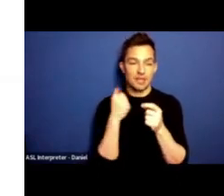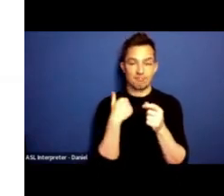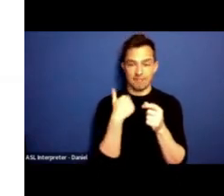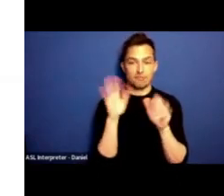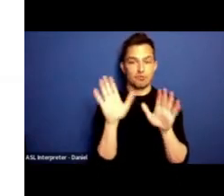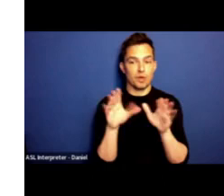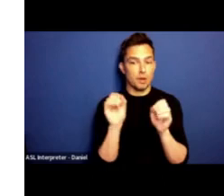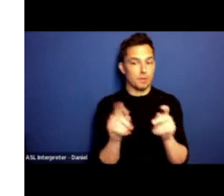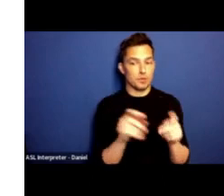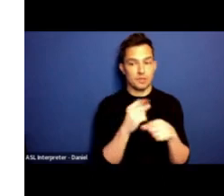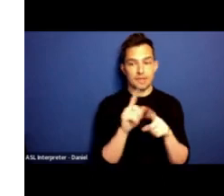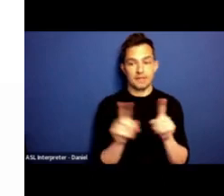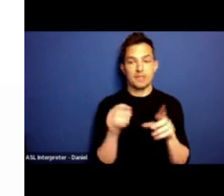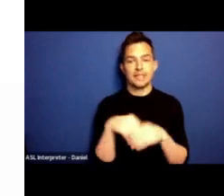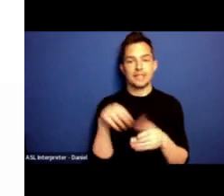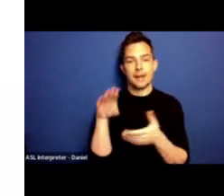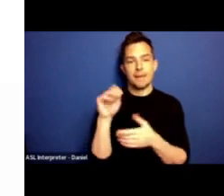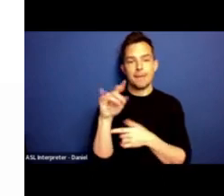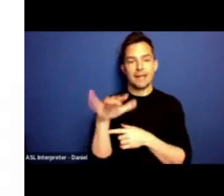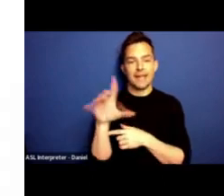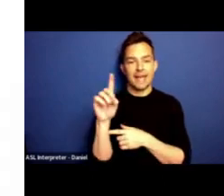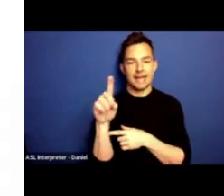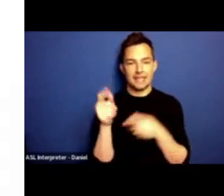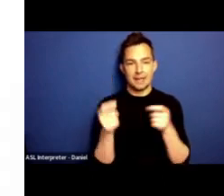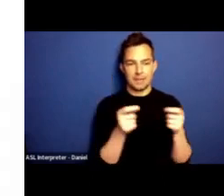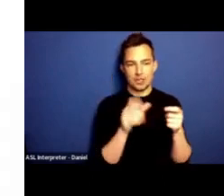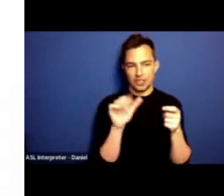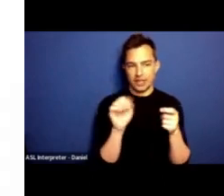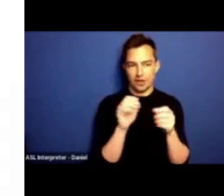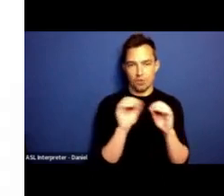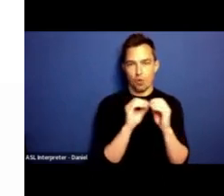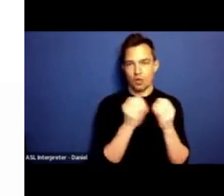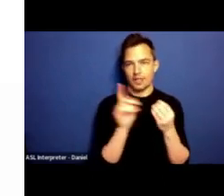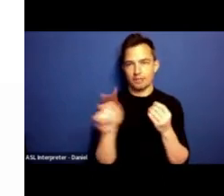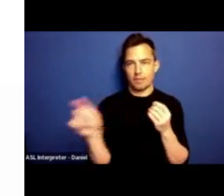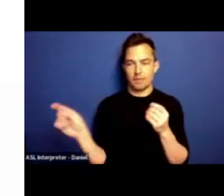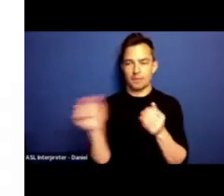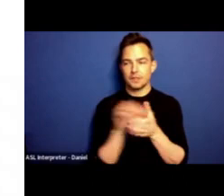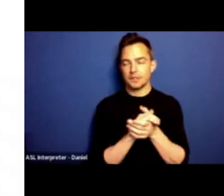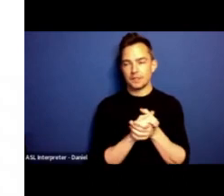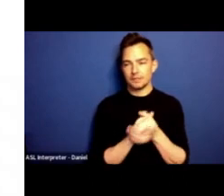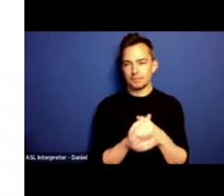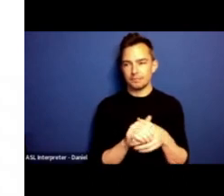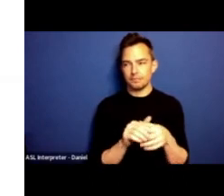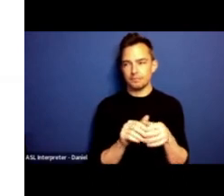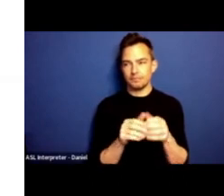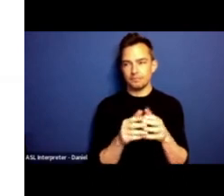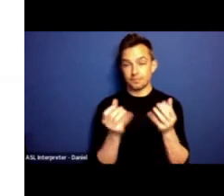difference is in our Medicaid managed care organizations, where many of the individuals